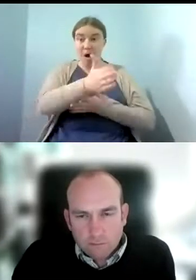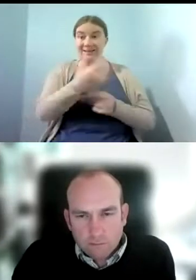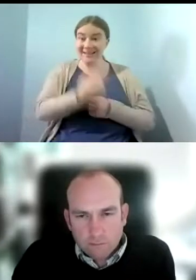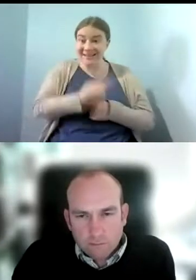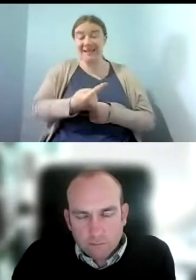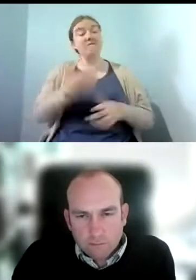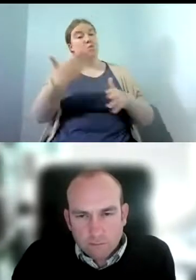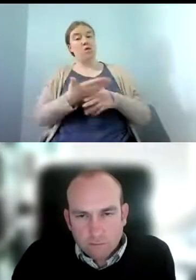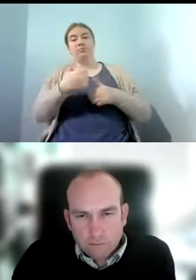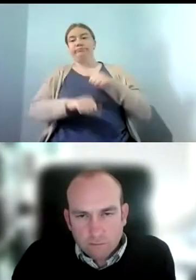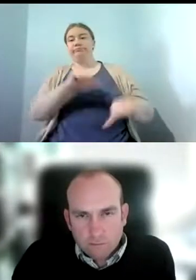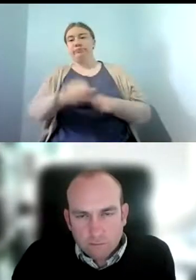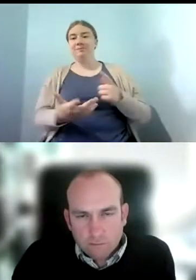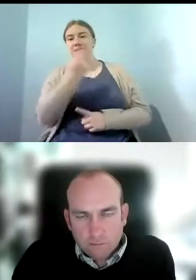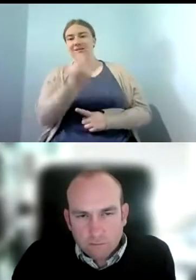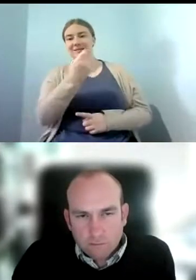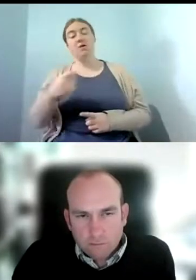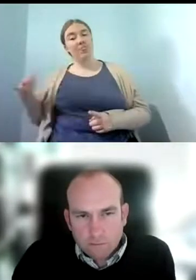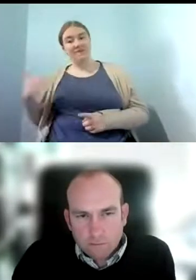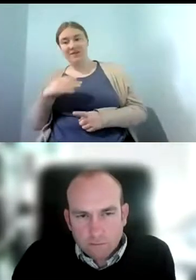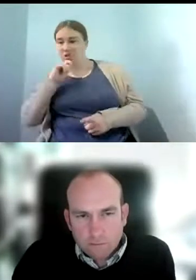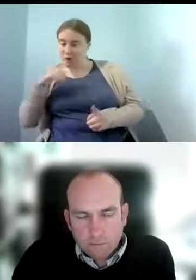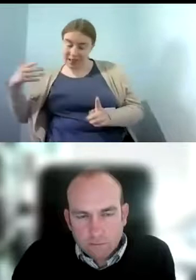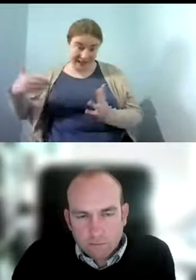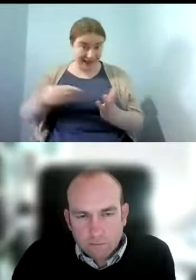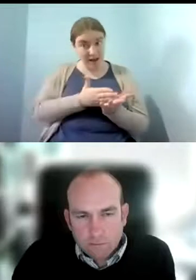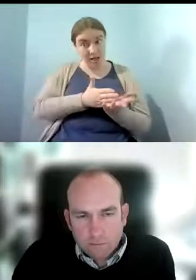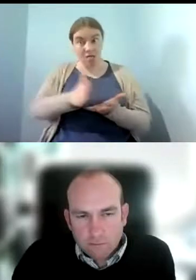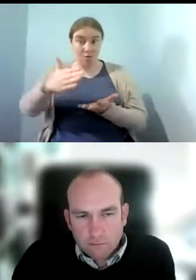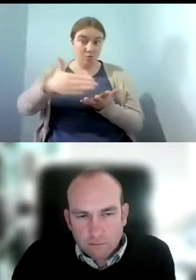properly and that the fish will come into the pass they'll move all the way through the pass